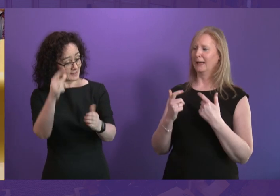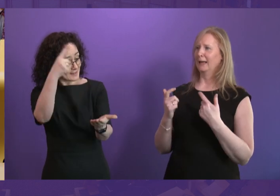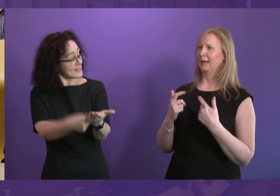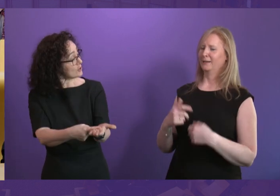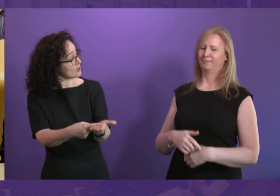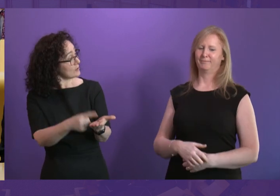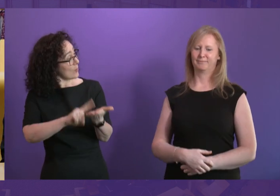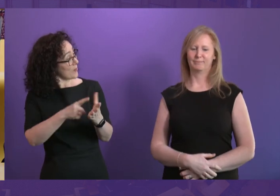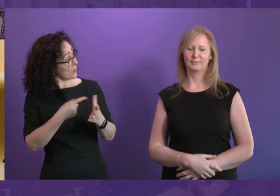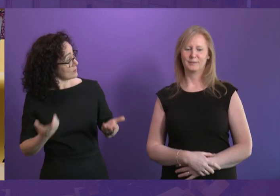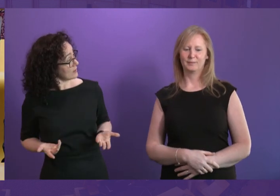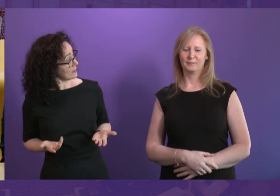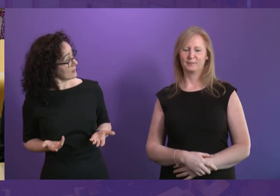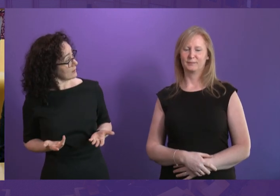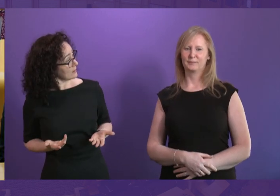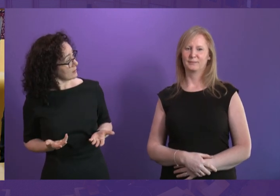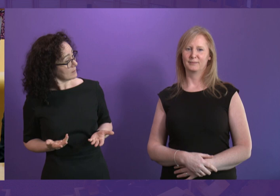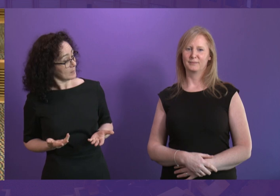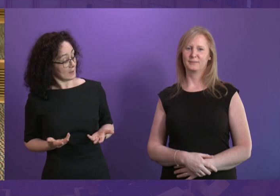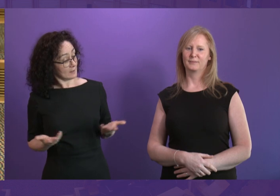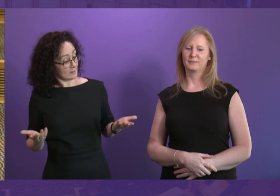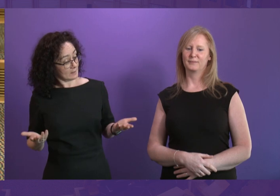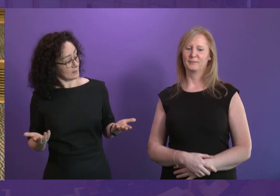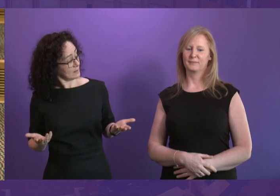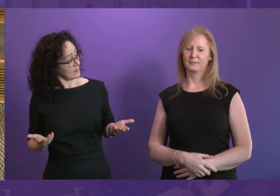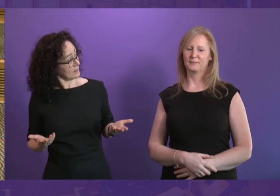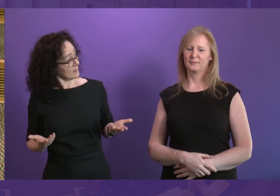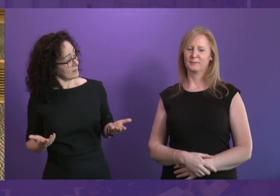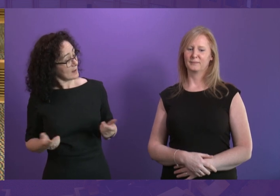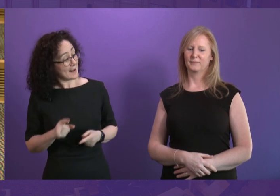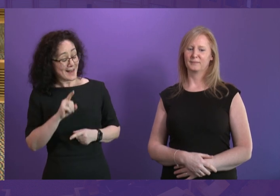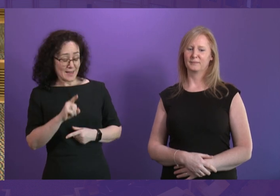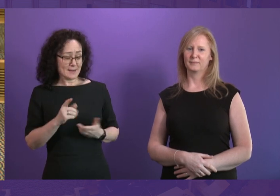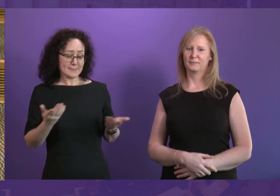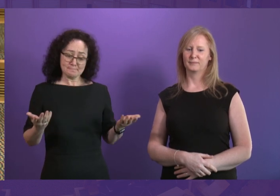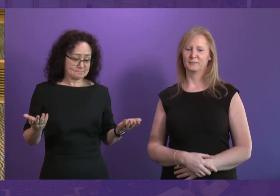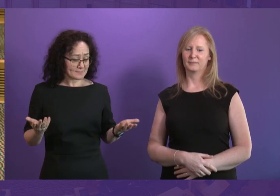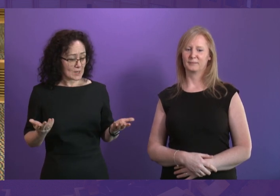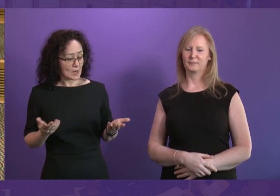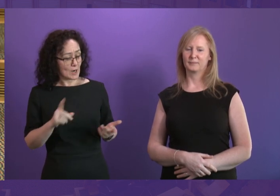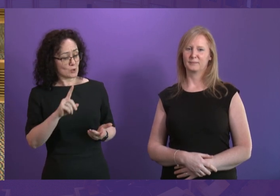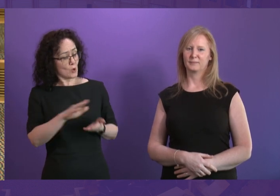and to make the case. Presumably, that is what the Tories mean by